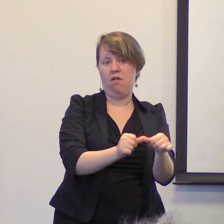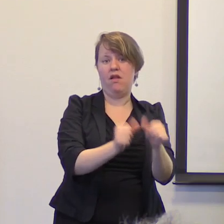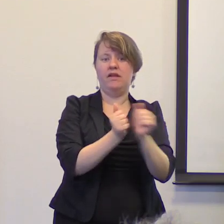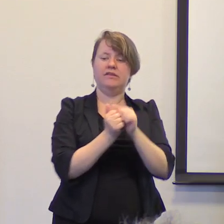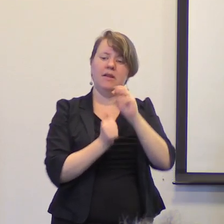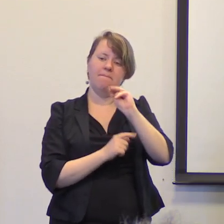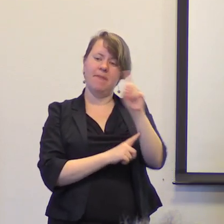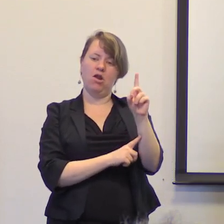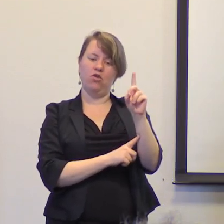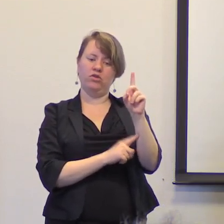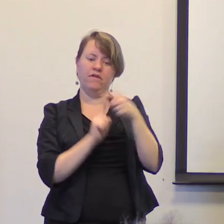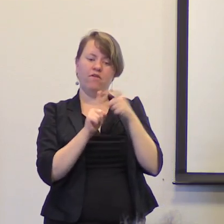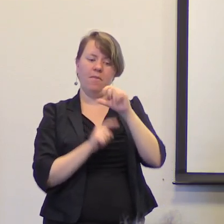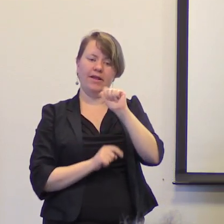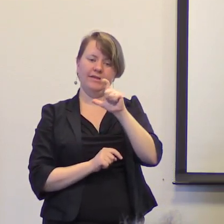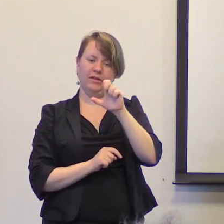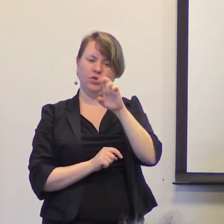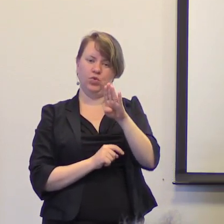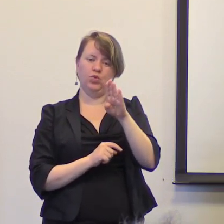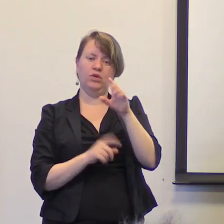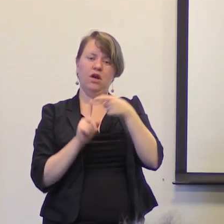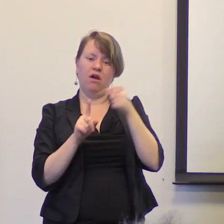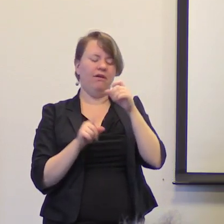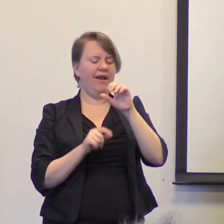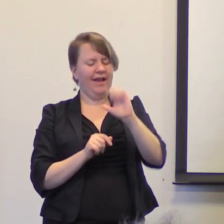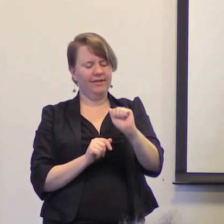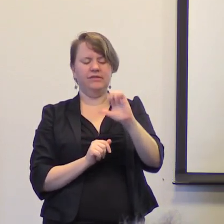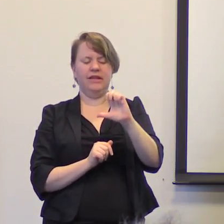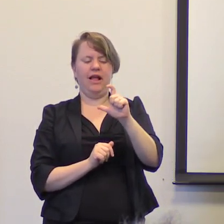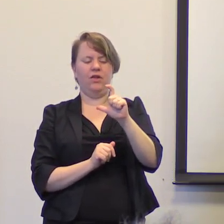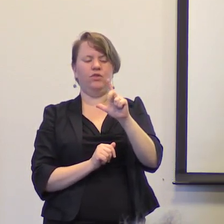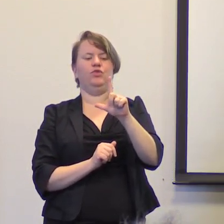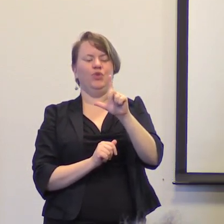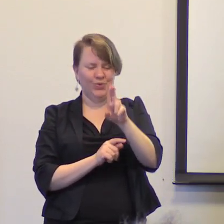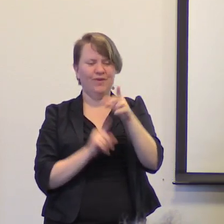It was brought by the ACLU Maryland and the National ACLU, and it's a challenge to the